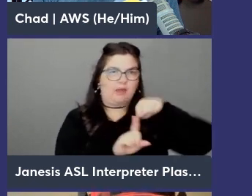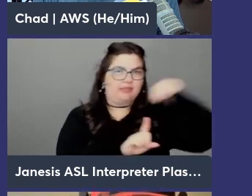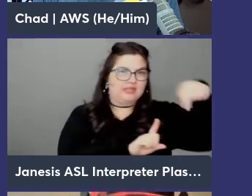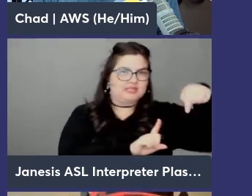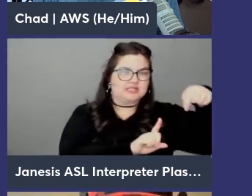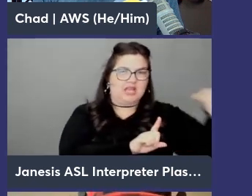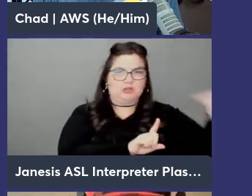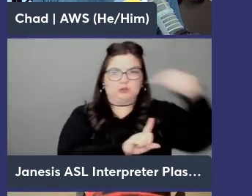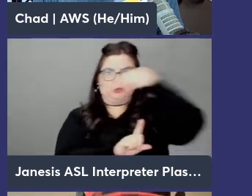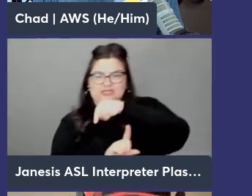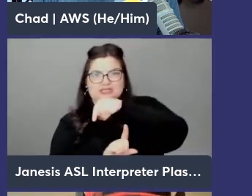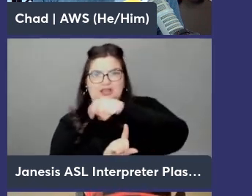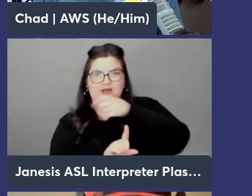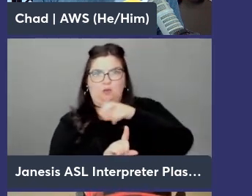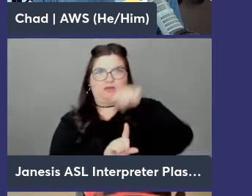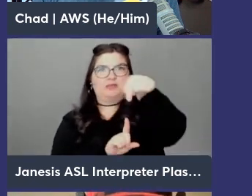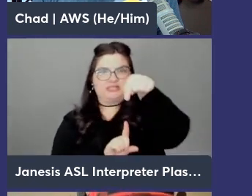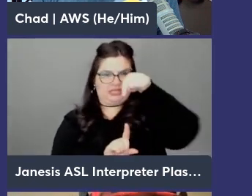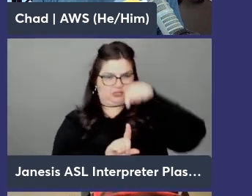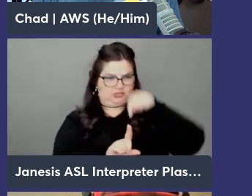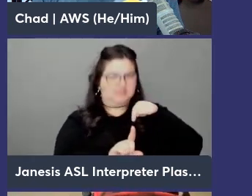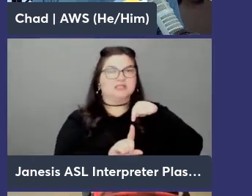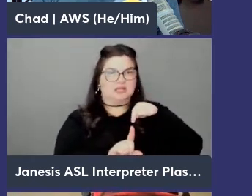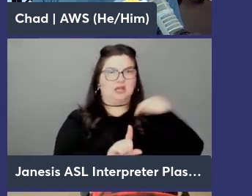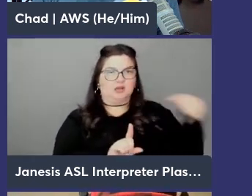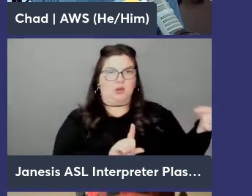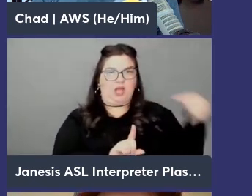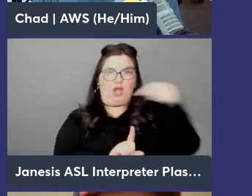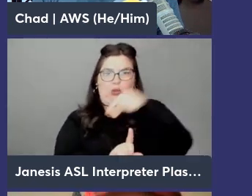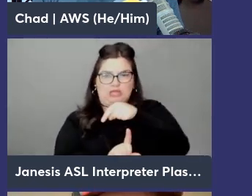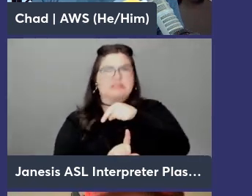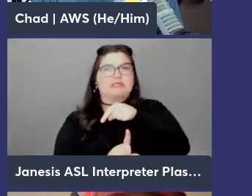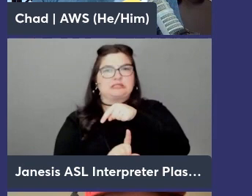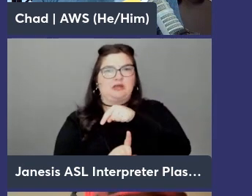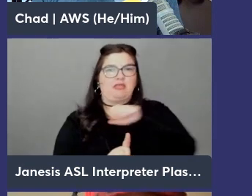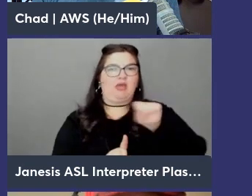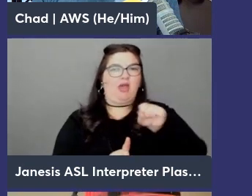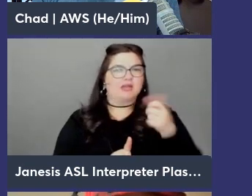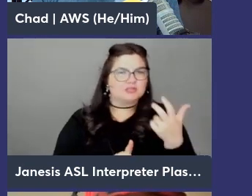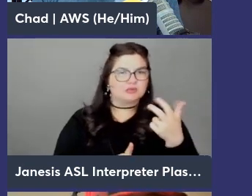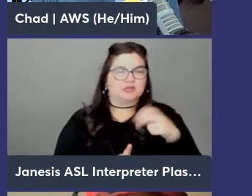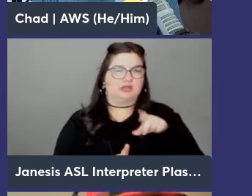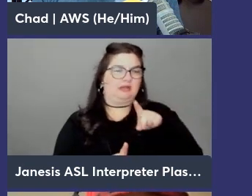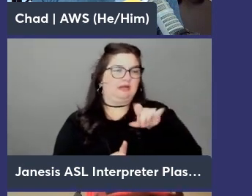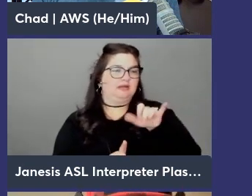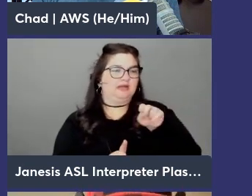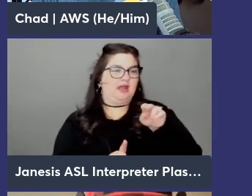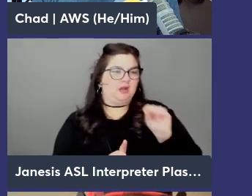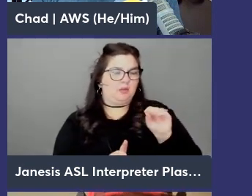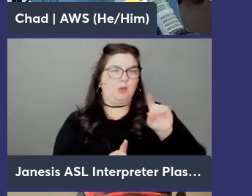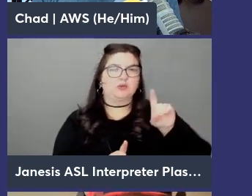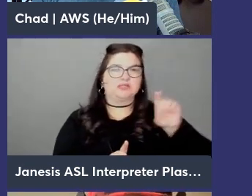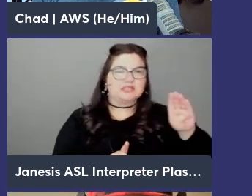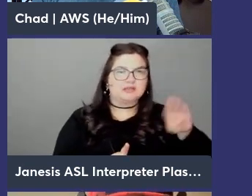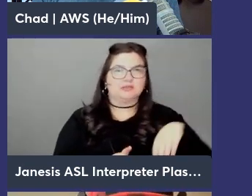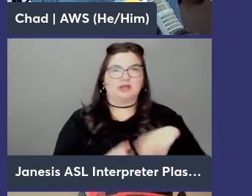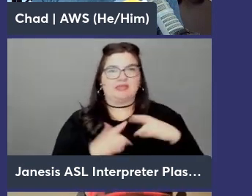And from this side, to this side, going across the S3, and the DynamoDB, and Step Functions, et cetera.